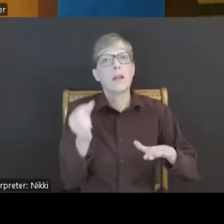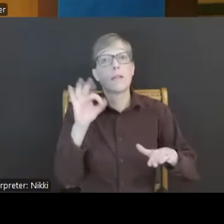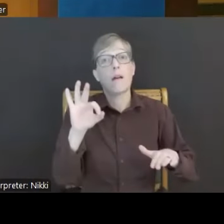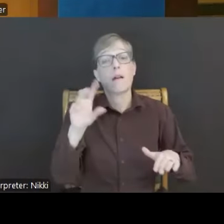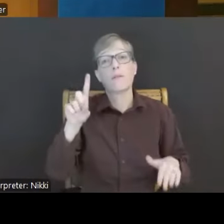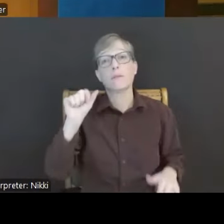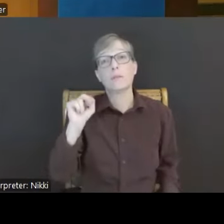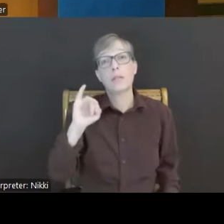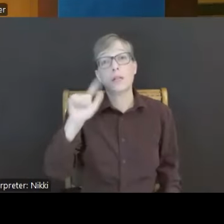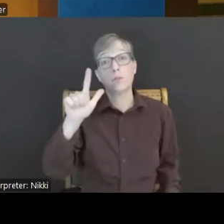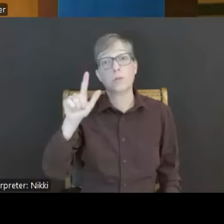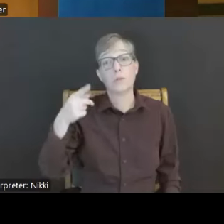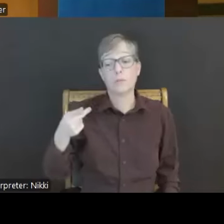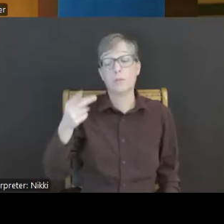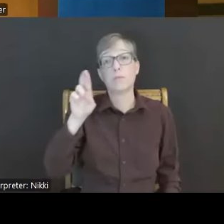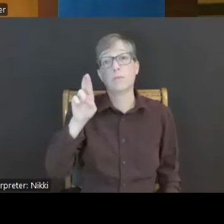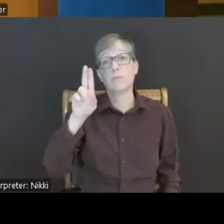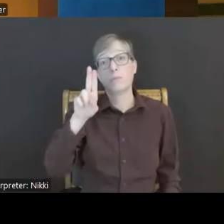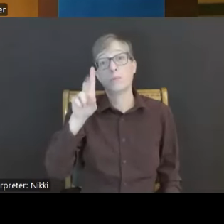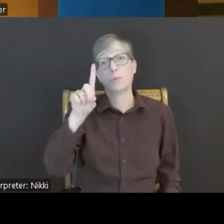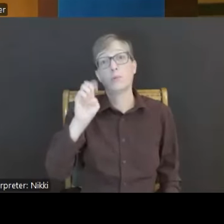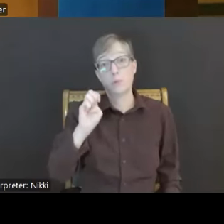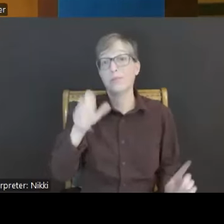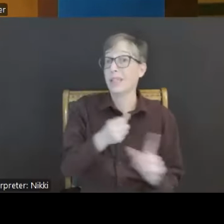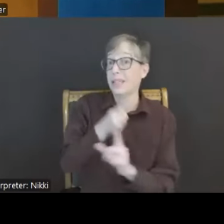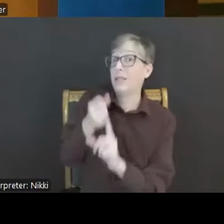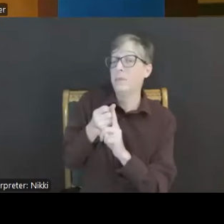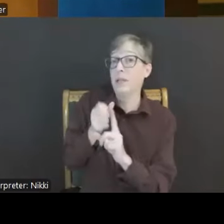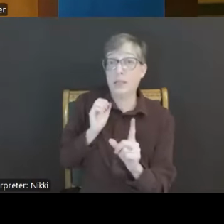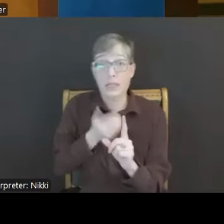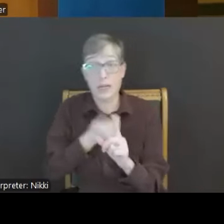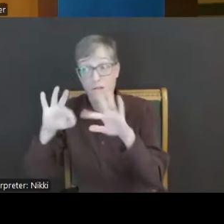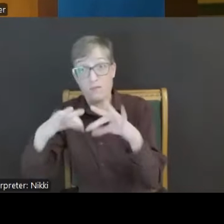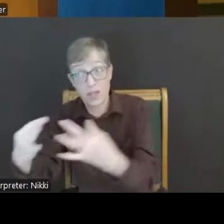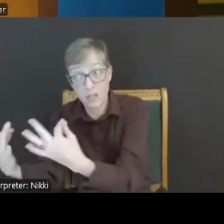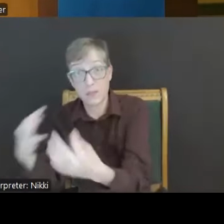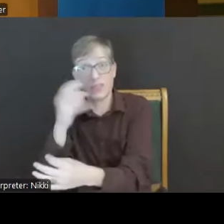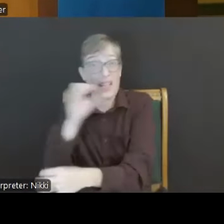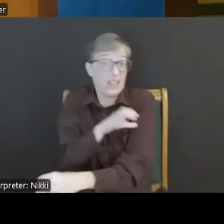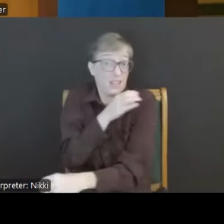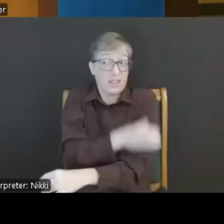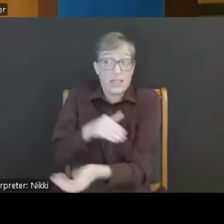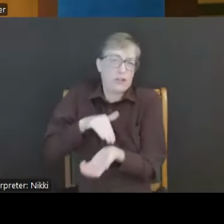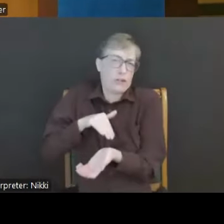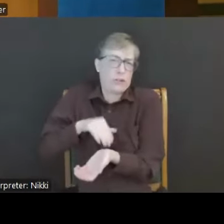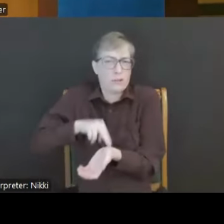and families of uh that we serve and so that definitely made us feel like we wanted to do